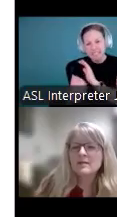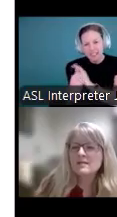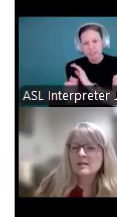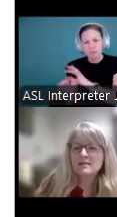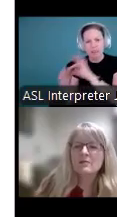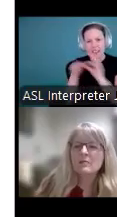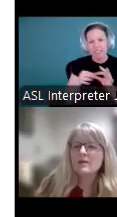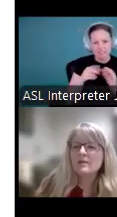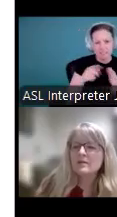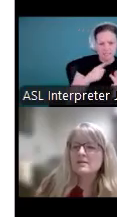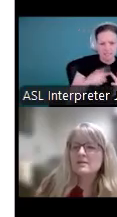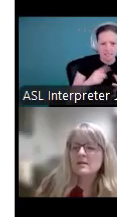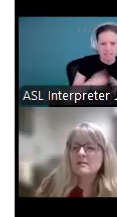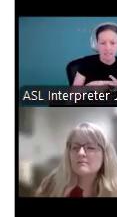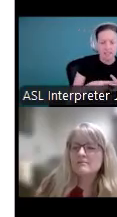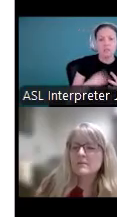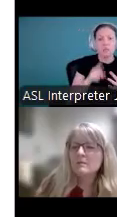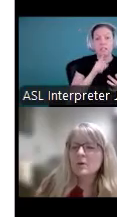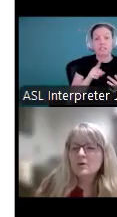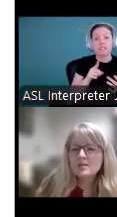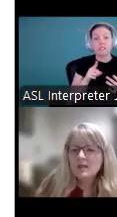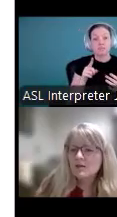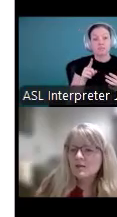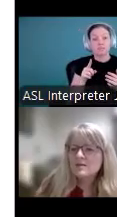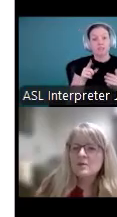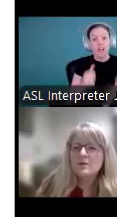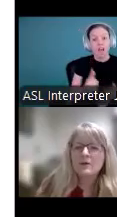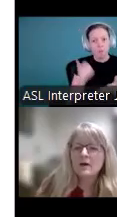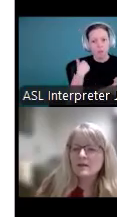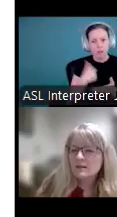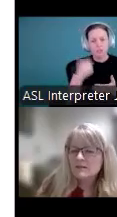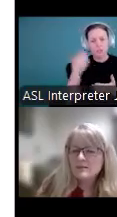we're assessing, whether it's motor skills or cognitive